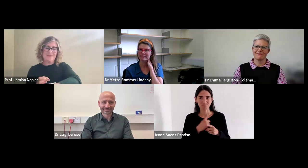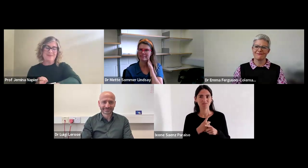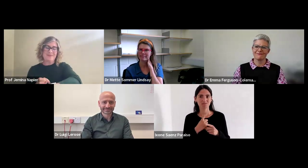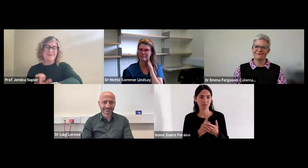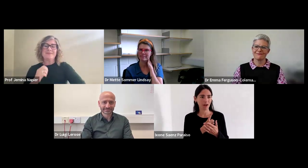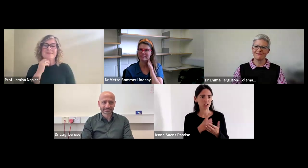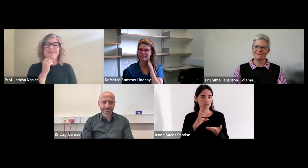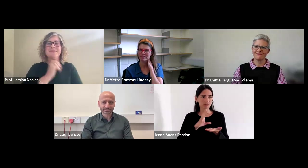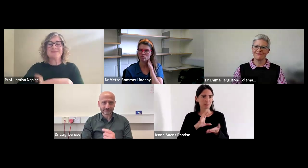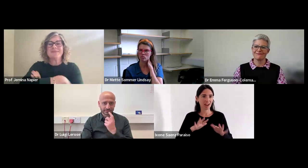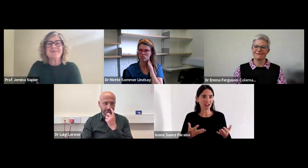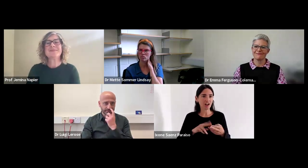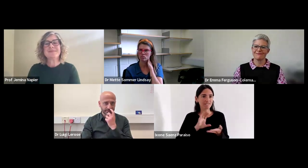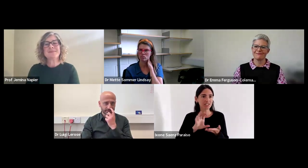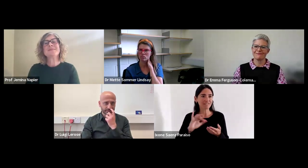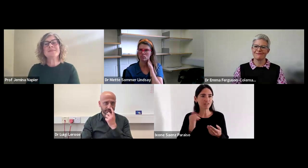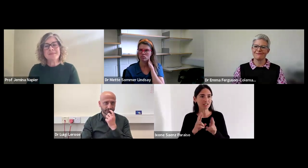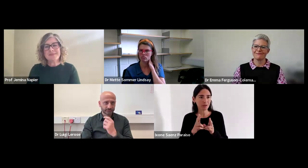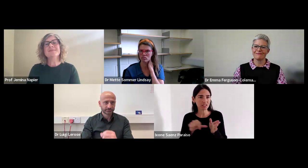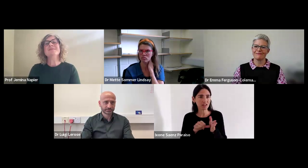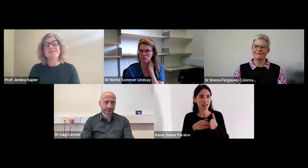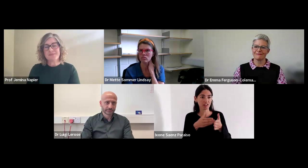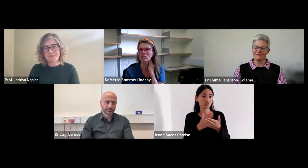we get a slightly different view. Ixone: as my colleagues have mentioned